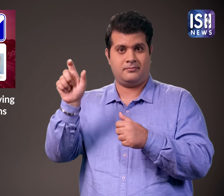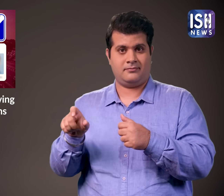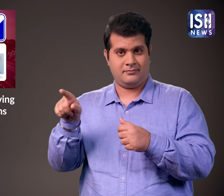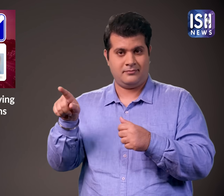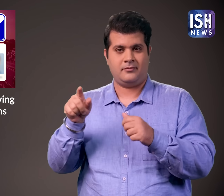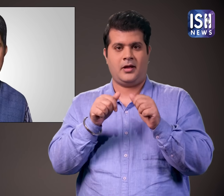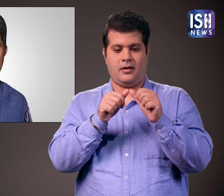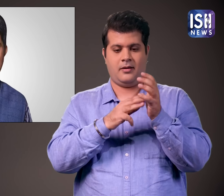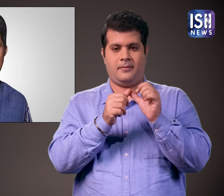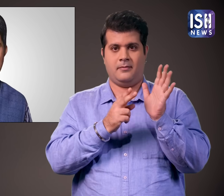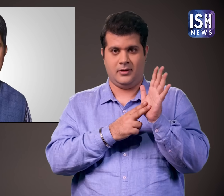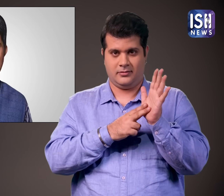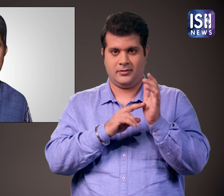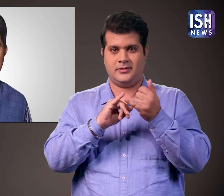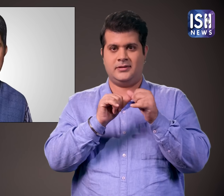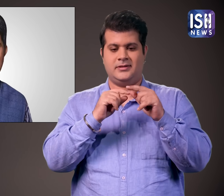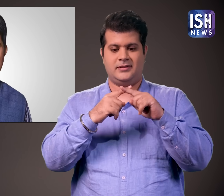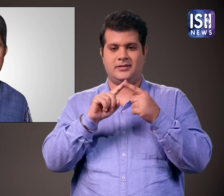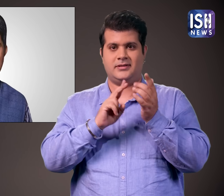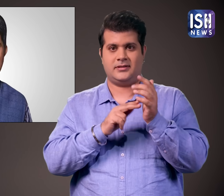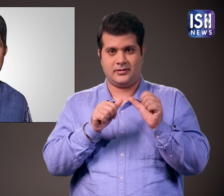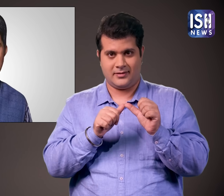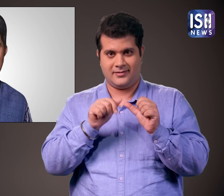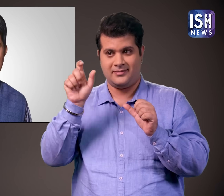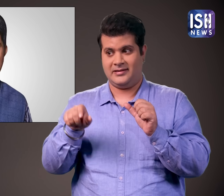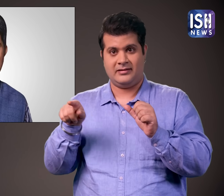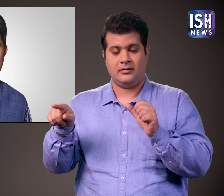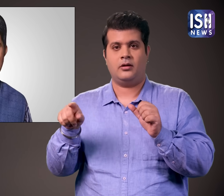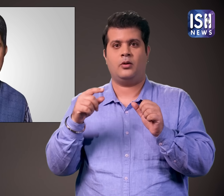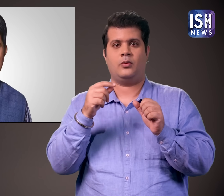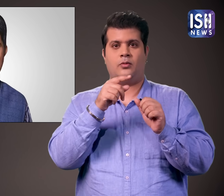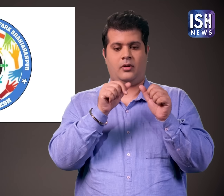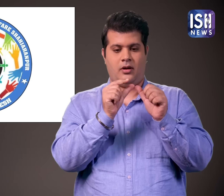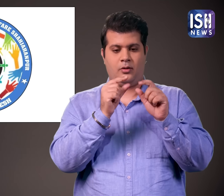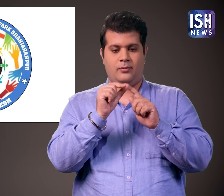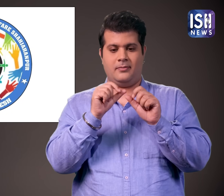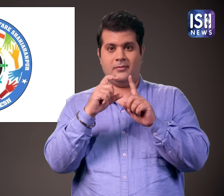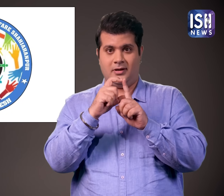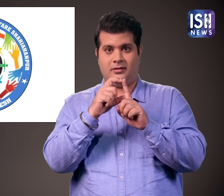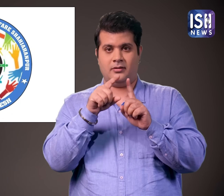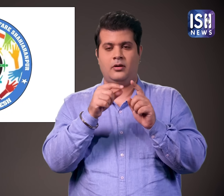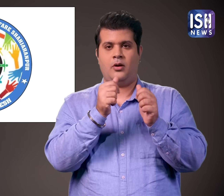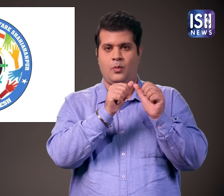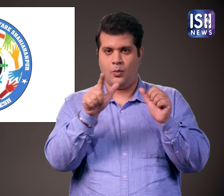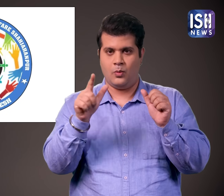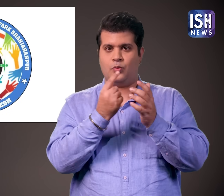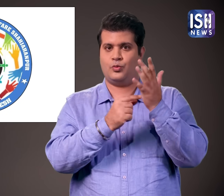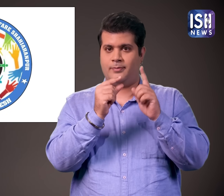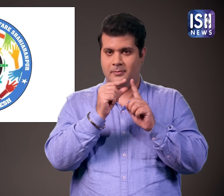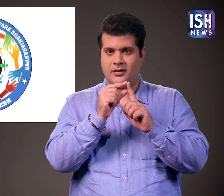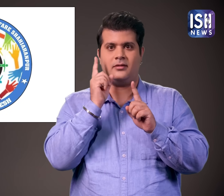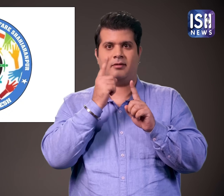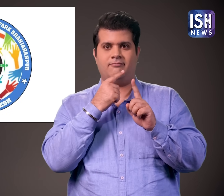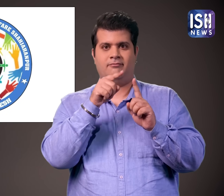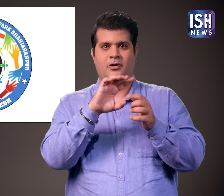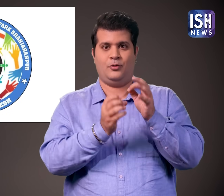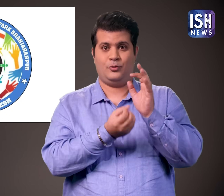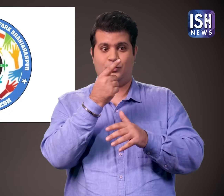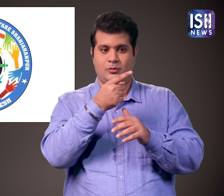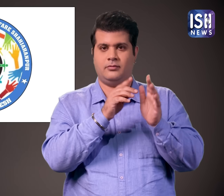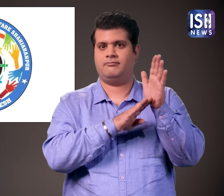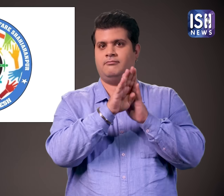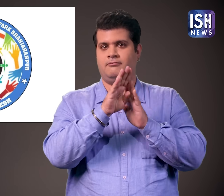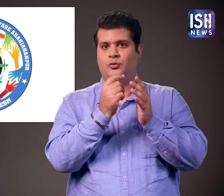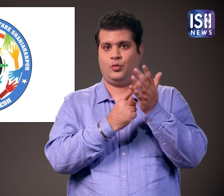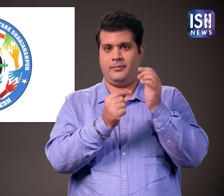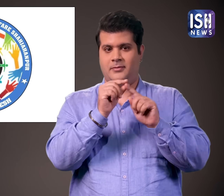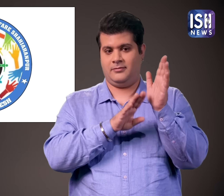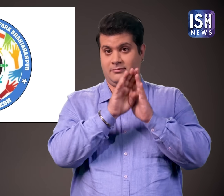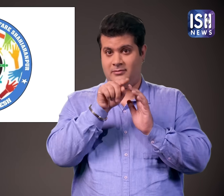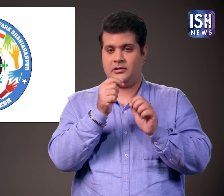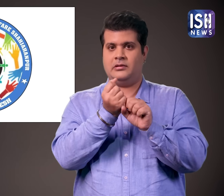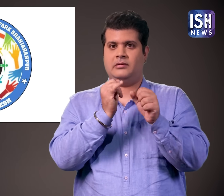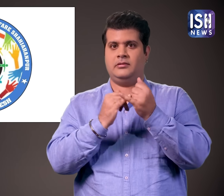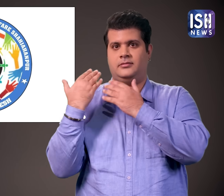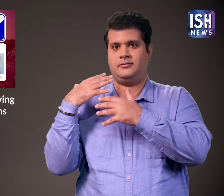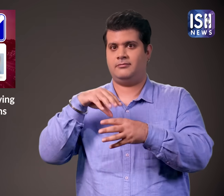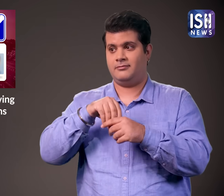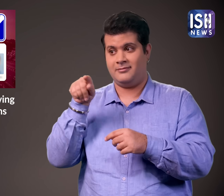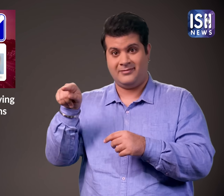Aman Saxena is the General Secretary of the Association of the Deaf Welfare.